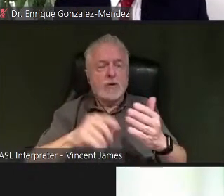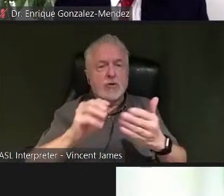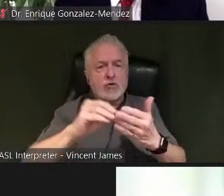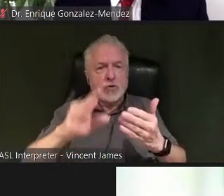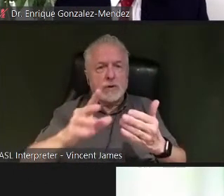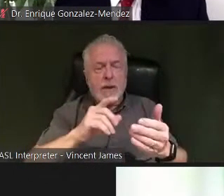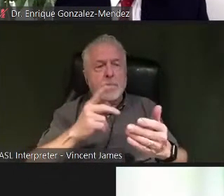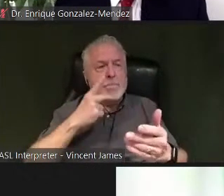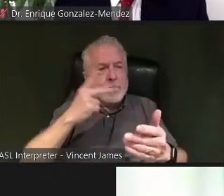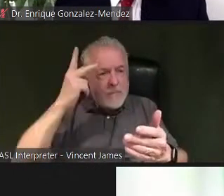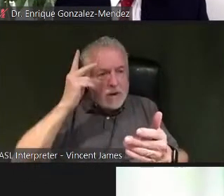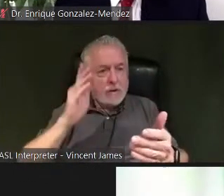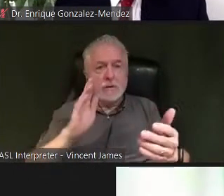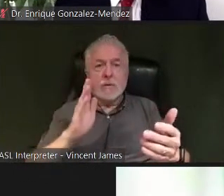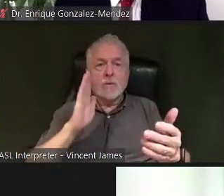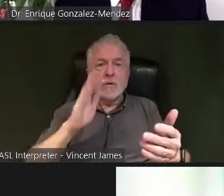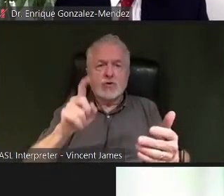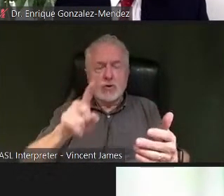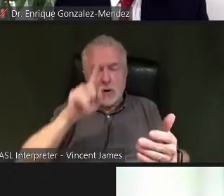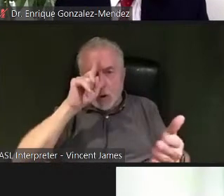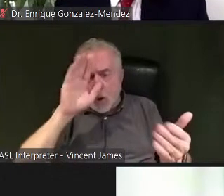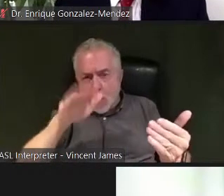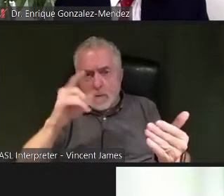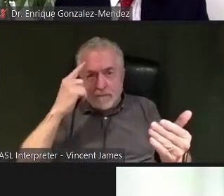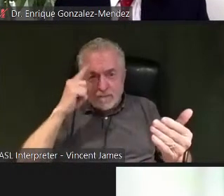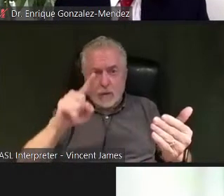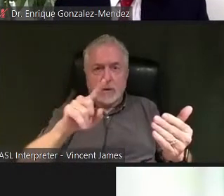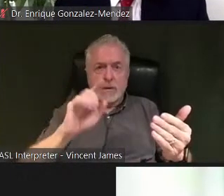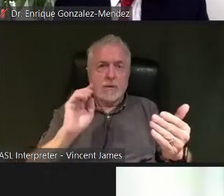parents are going to should hope for, for as we open up the